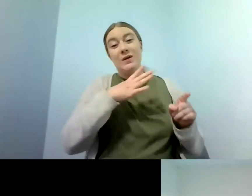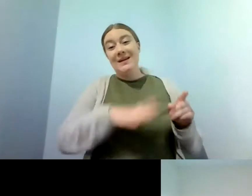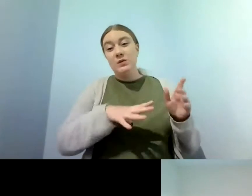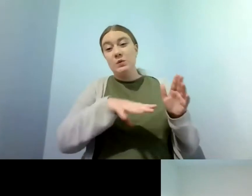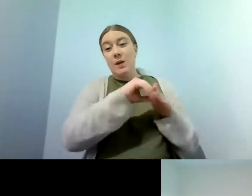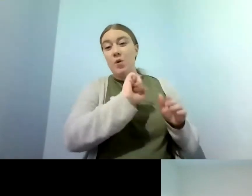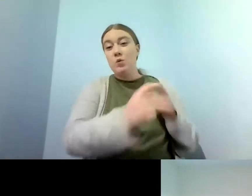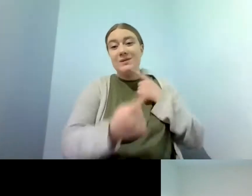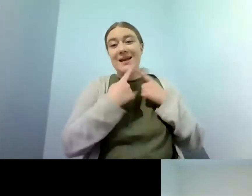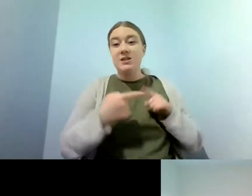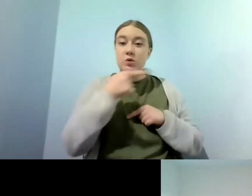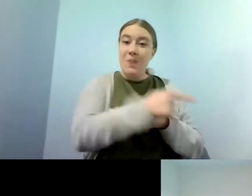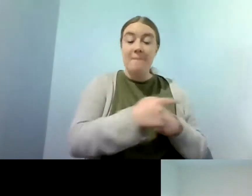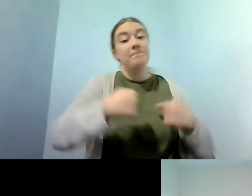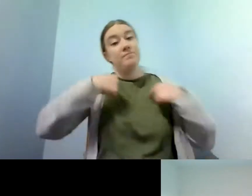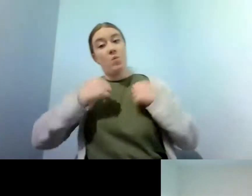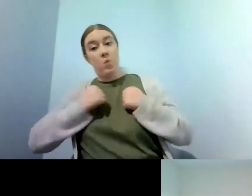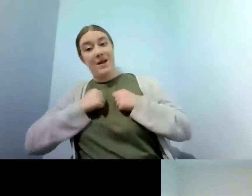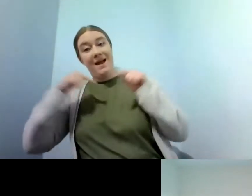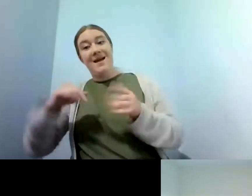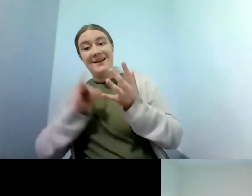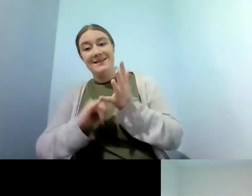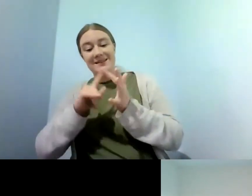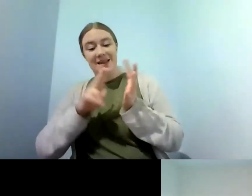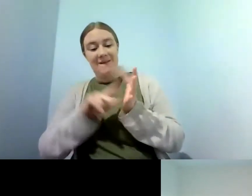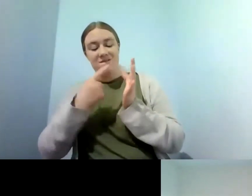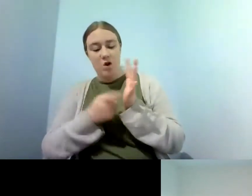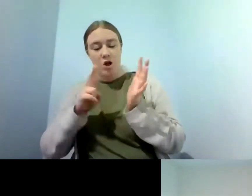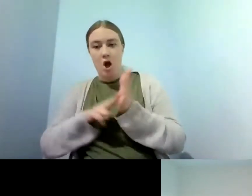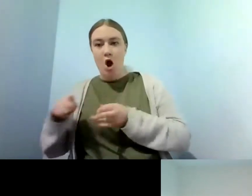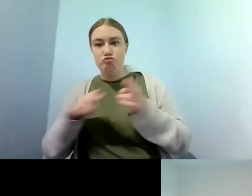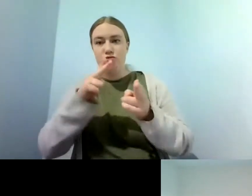where the severn rivers trust so um there's lots of rivers trust often they link up but